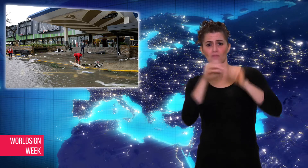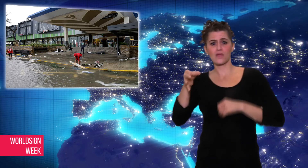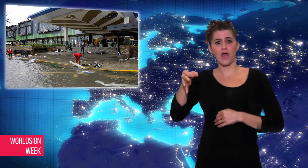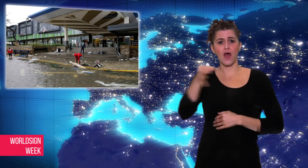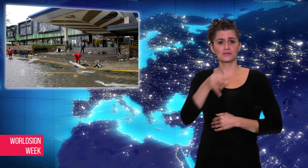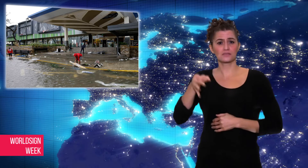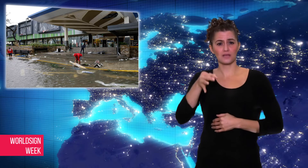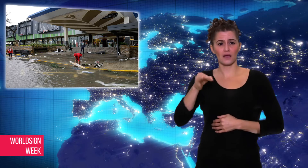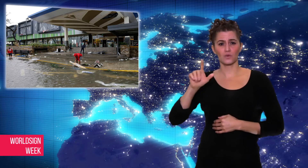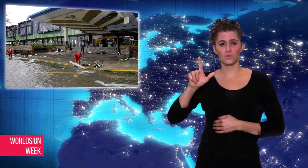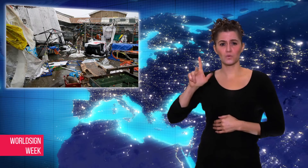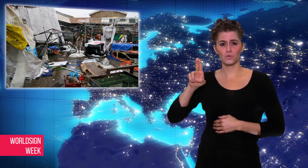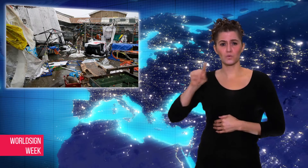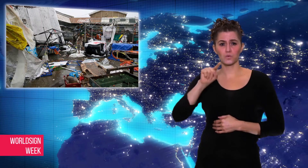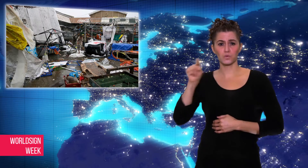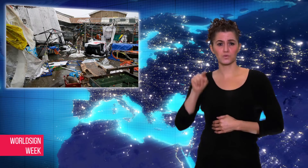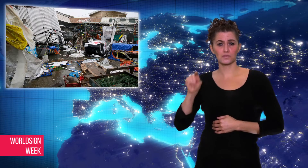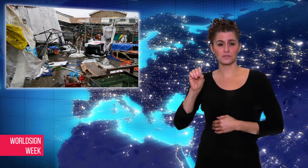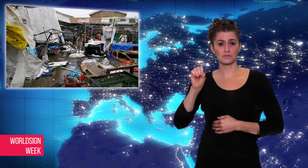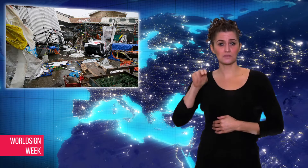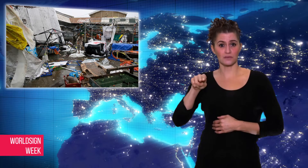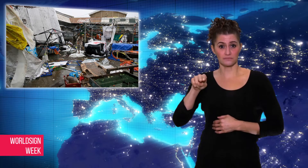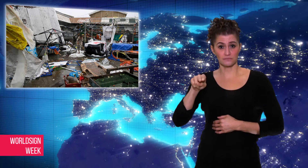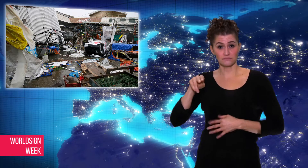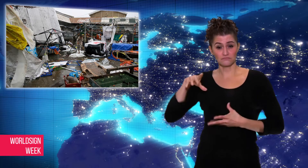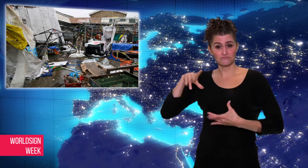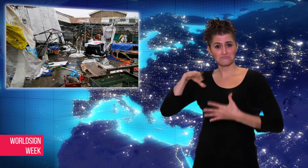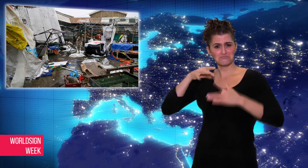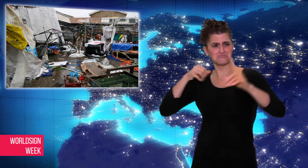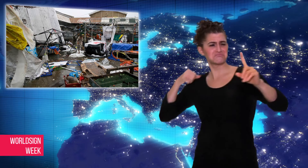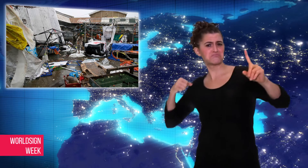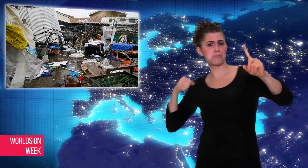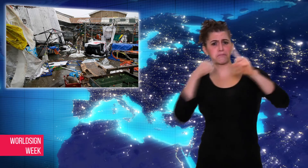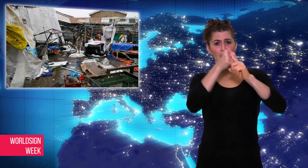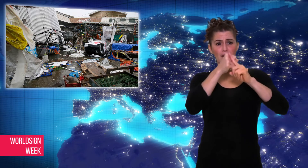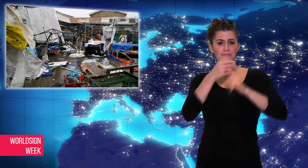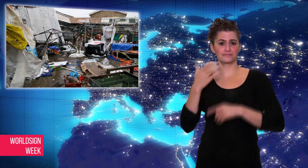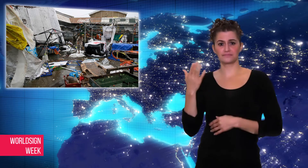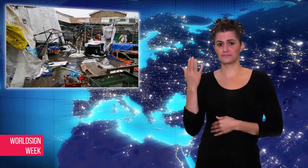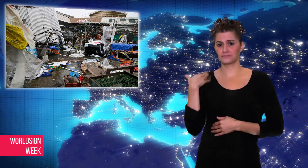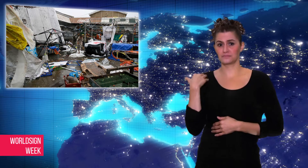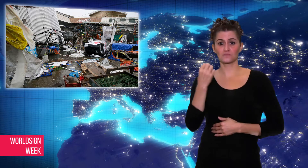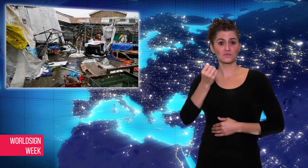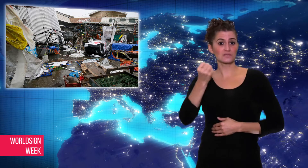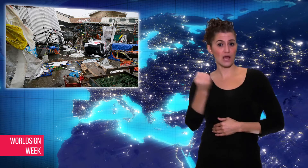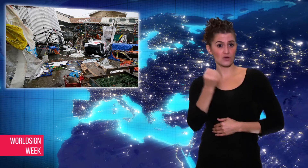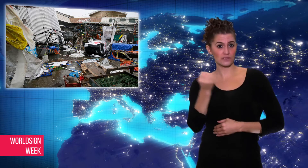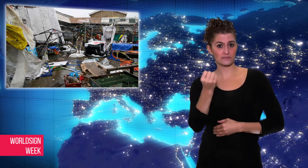on Saturday. The region was considered